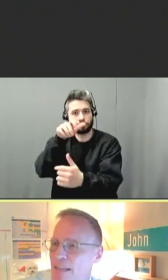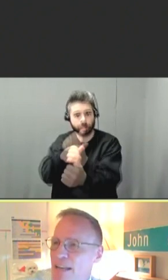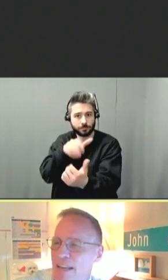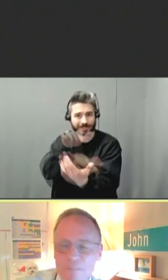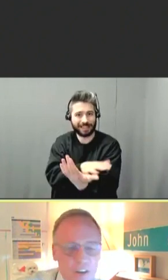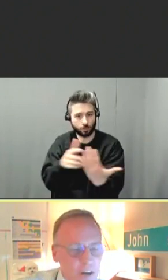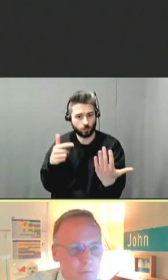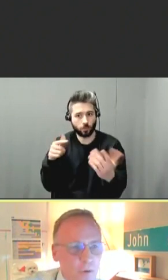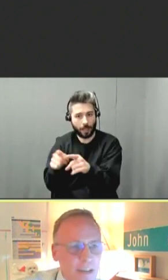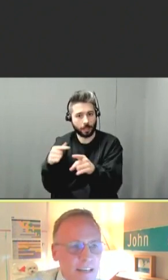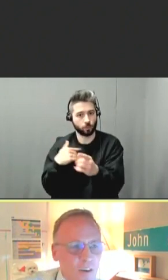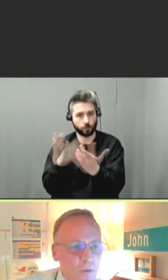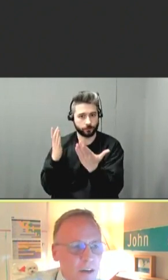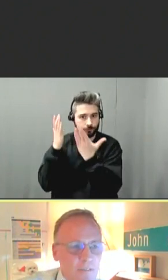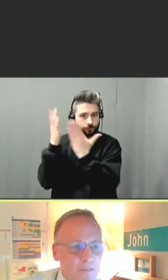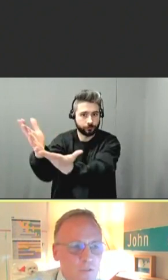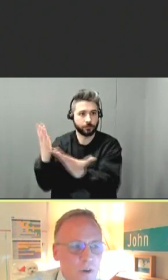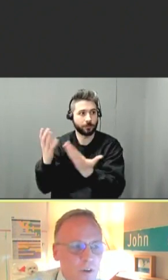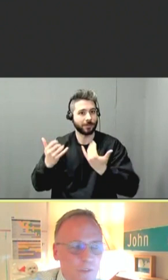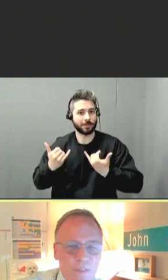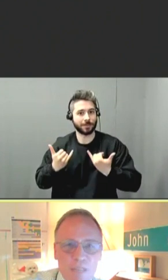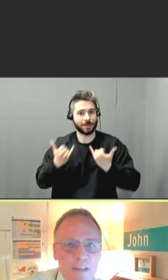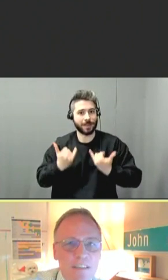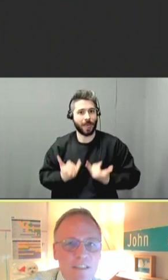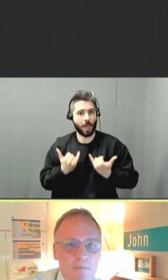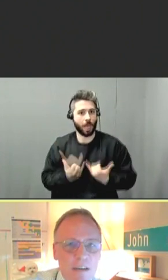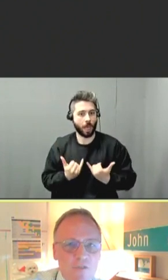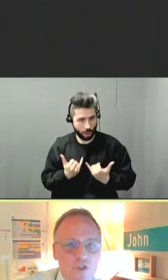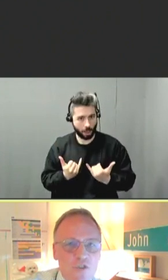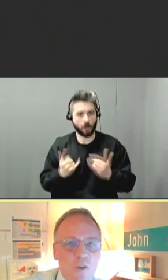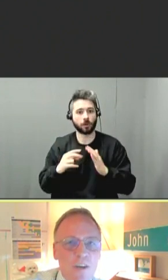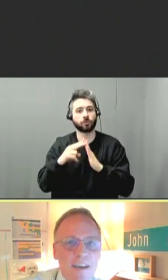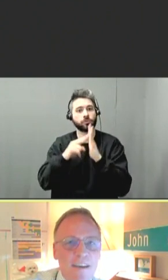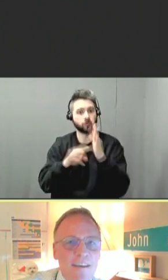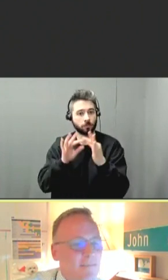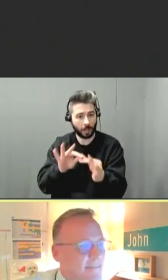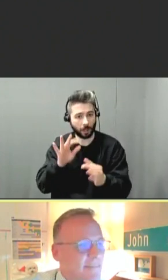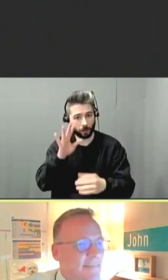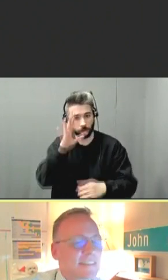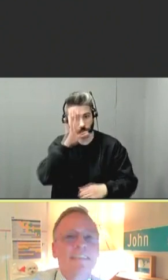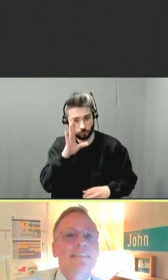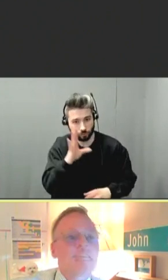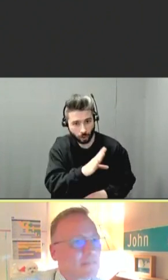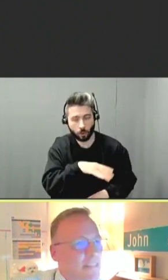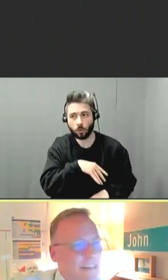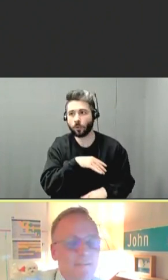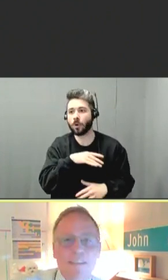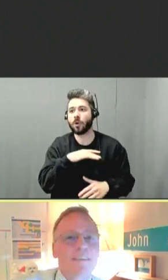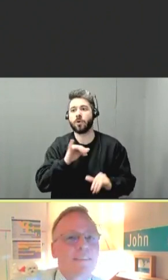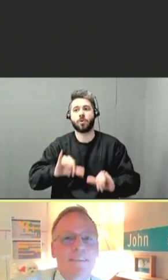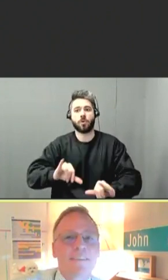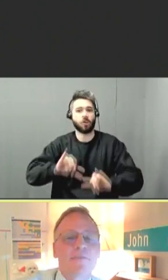if they're at a point now where when they read this about stroke and they see, "Okay, you know,